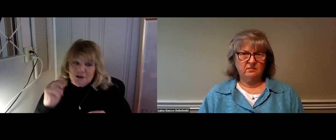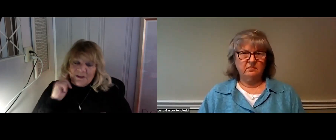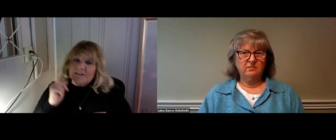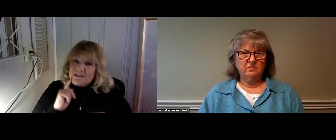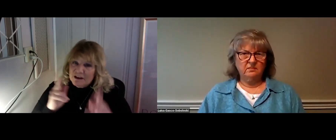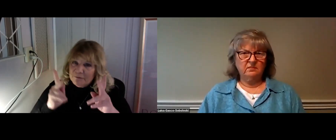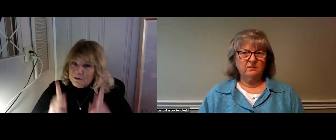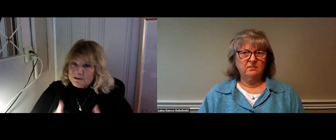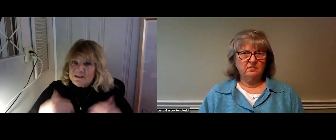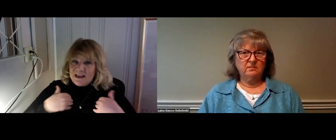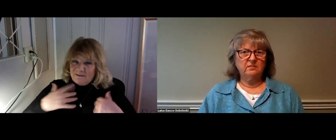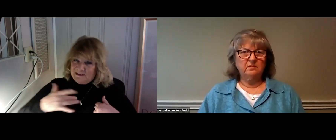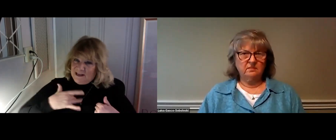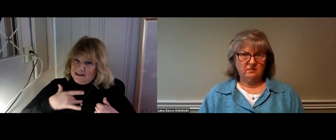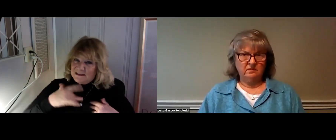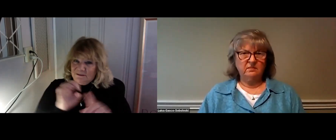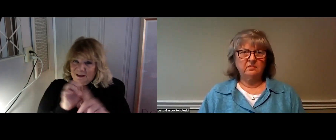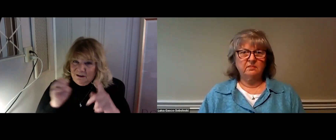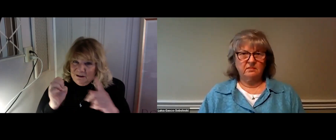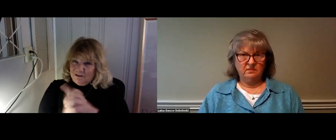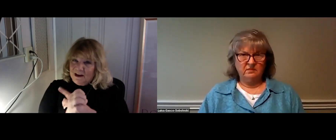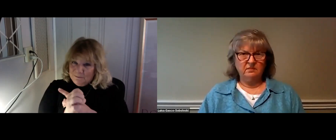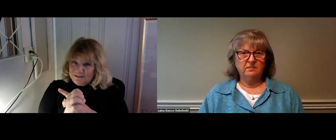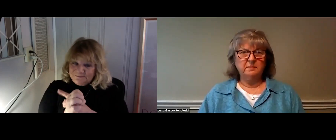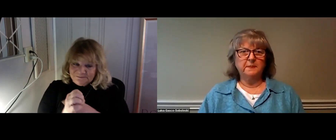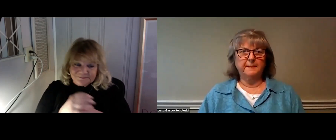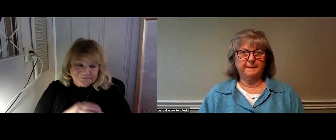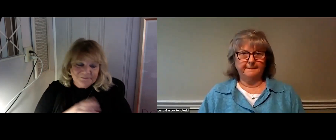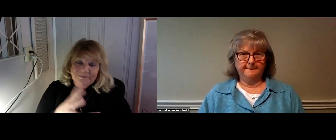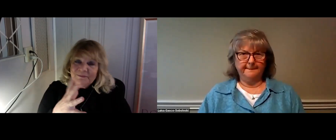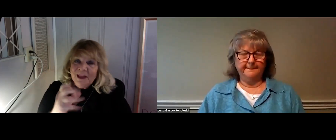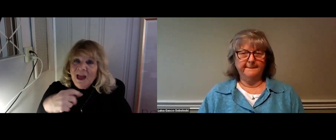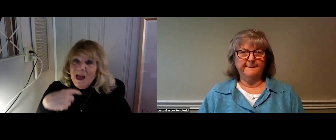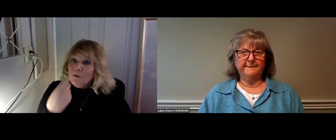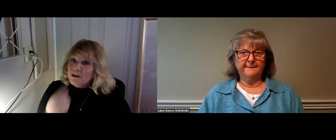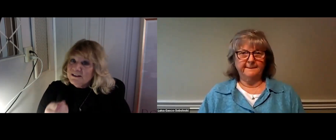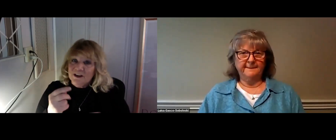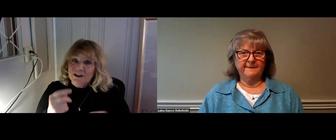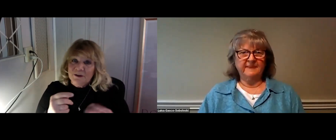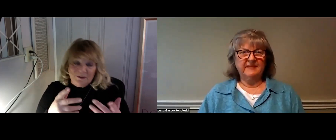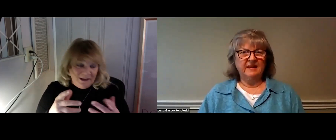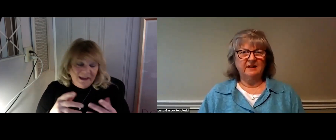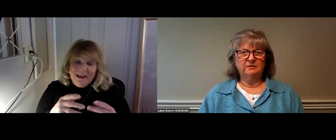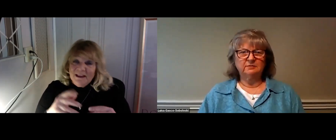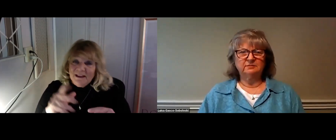that the deaf persons have a sense of their environment. I want to tell you a